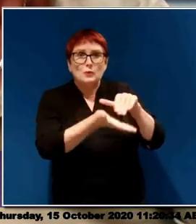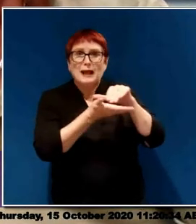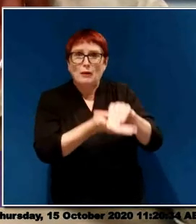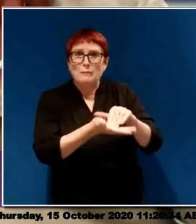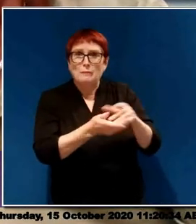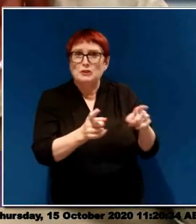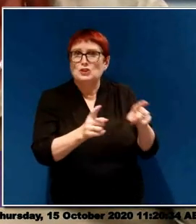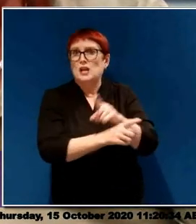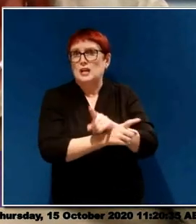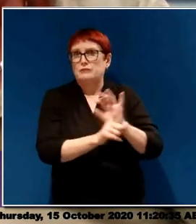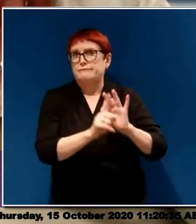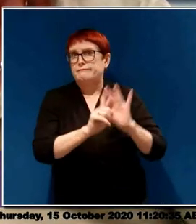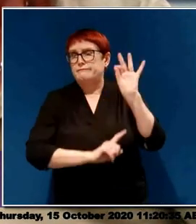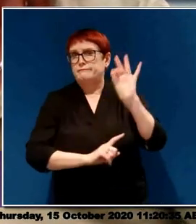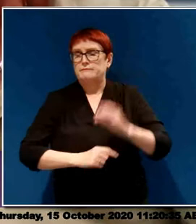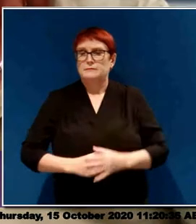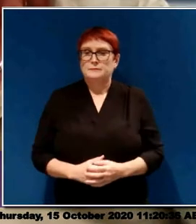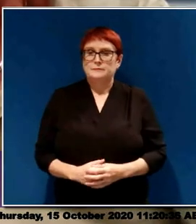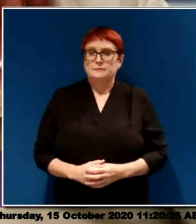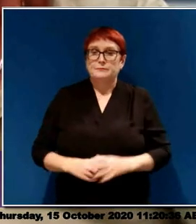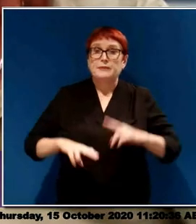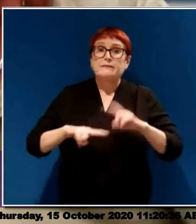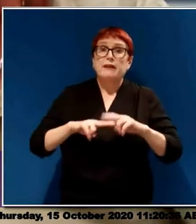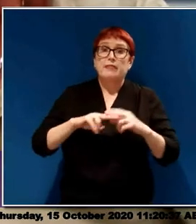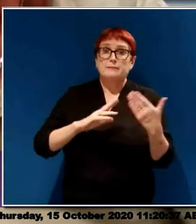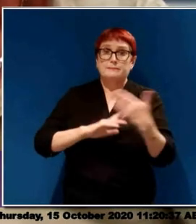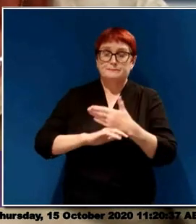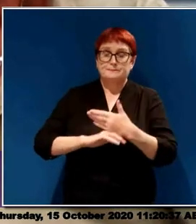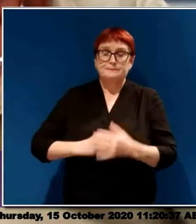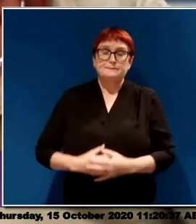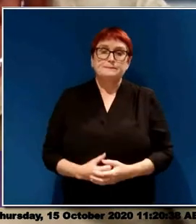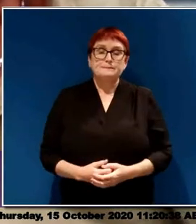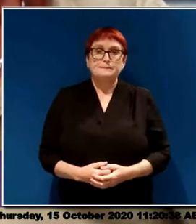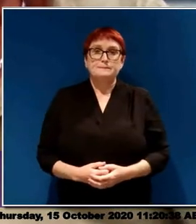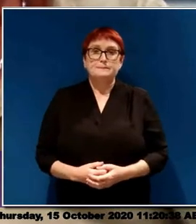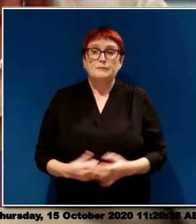Can I just add, too, that the biggest thing with Jack as well is that